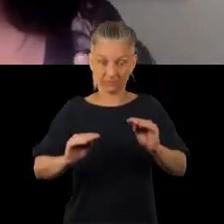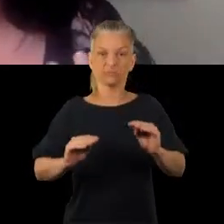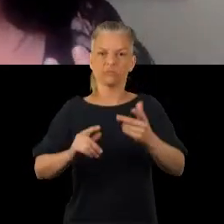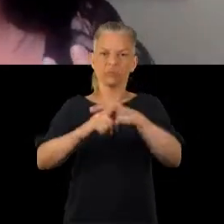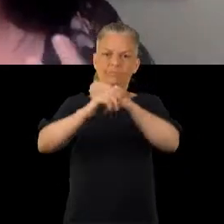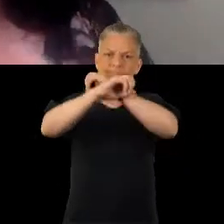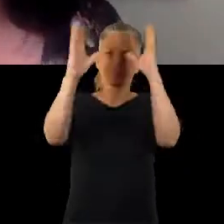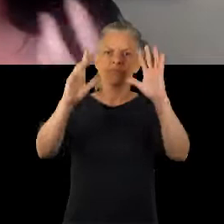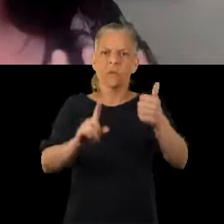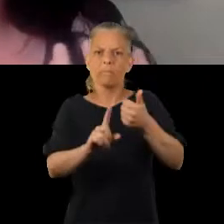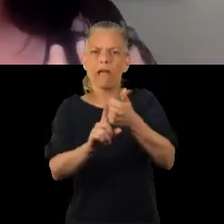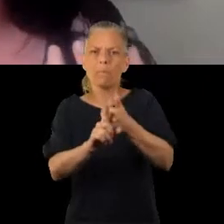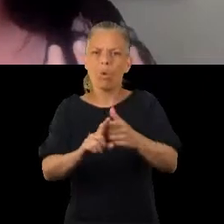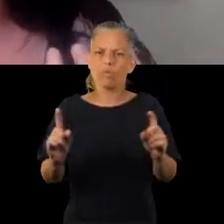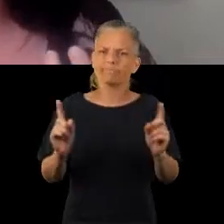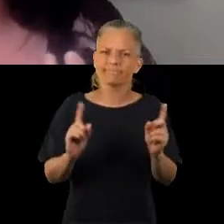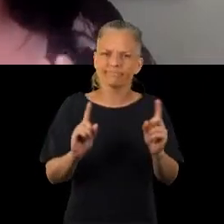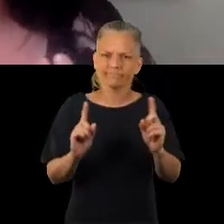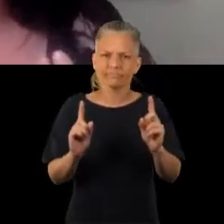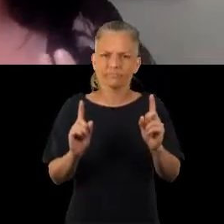to use your lived experience, how you might think about using your lived experience with people.